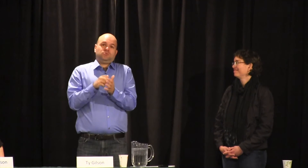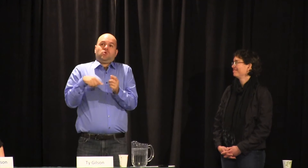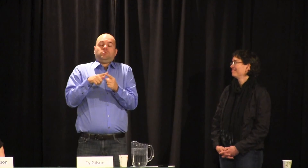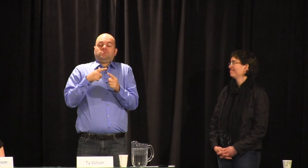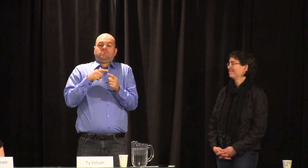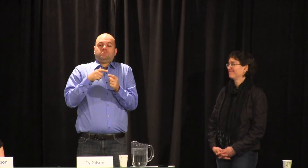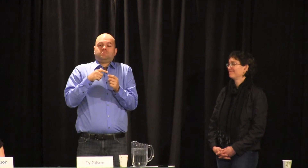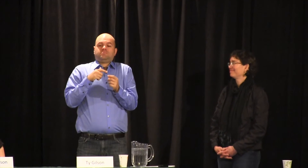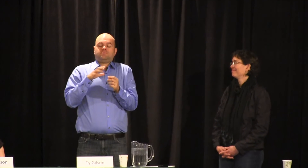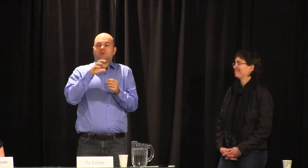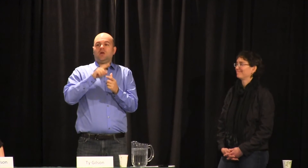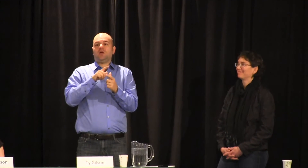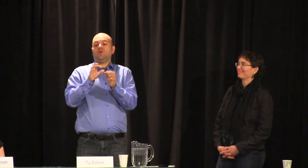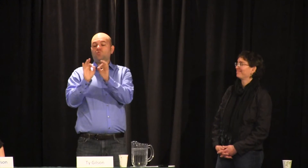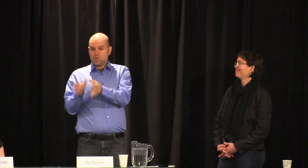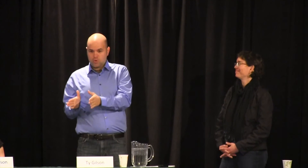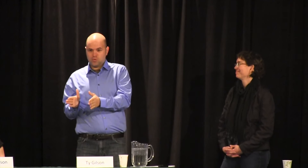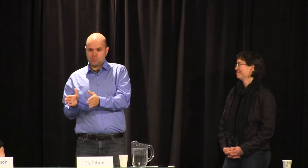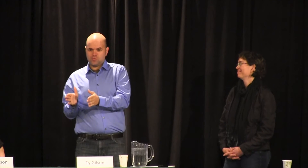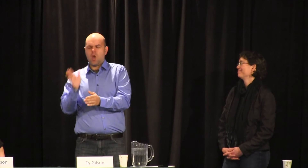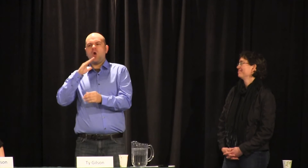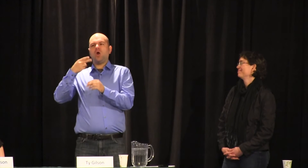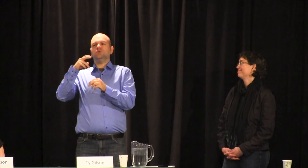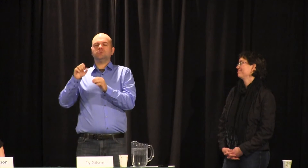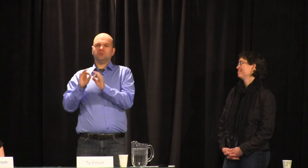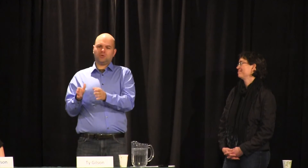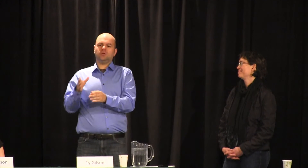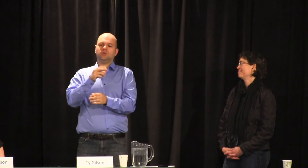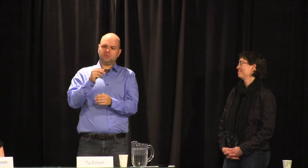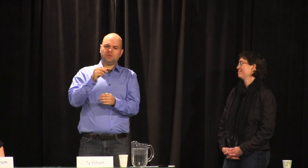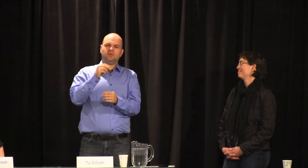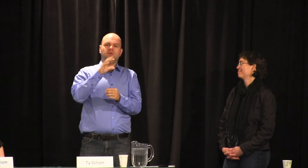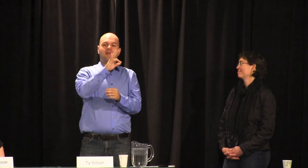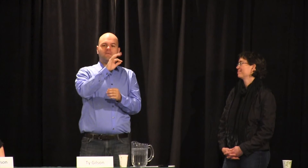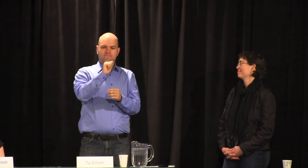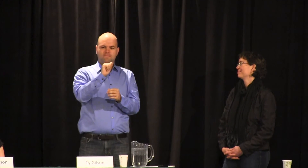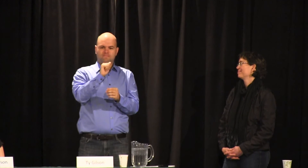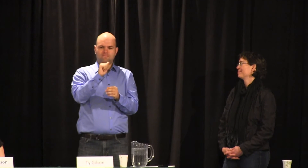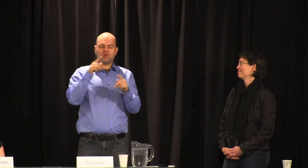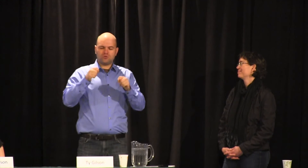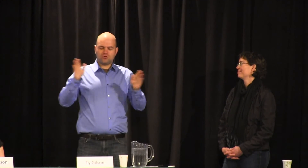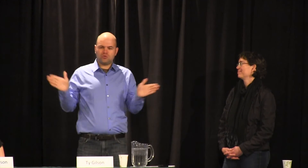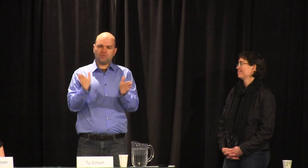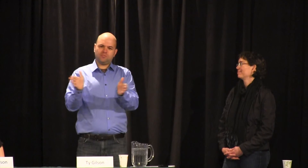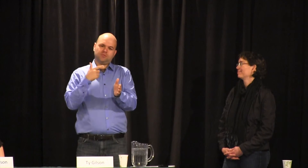It was really fascinating. And of course there was interpreters -- well, yeah, the high school interpreter, and then the FFA